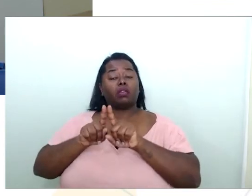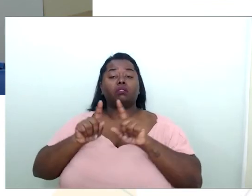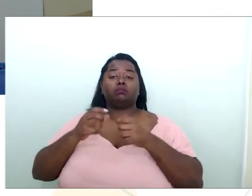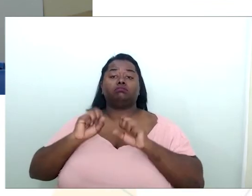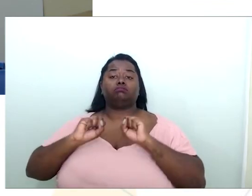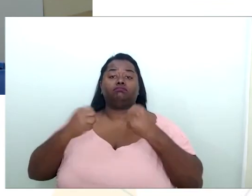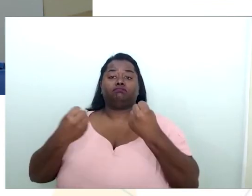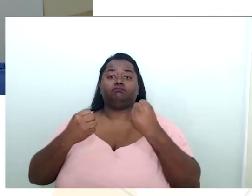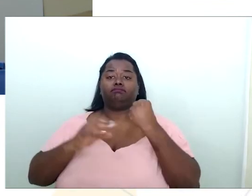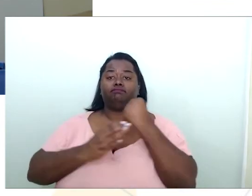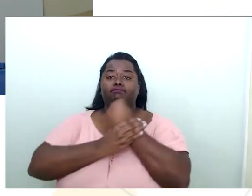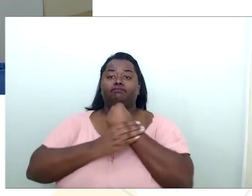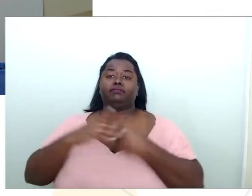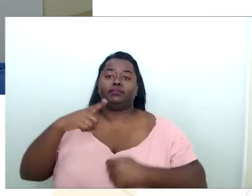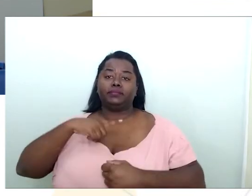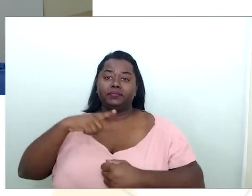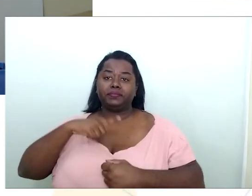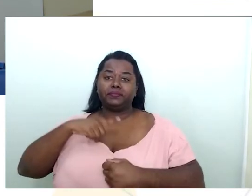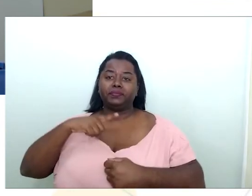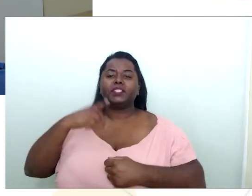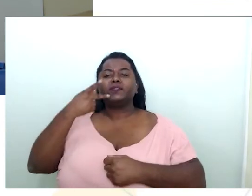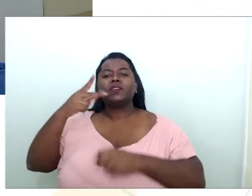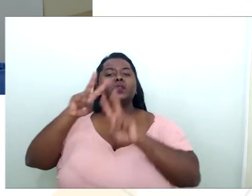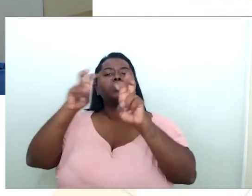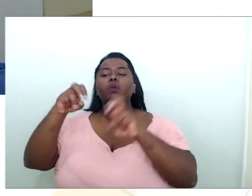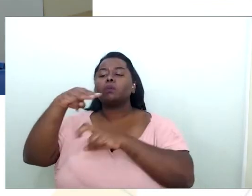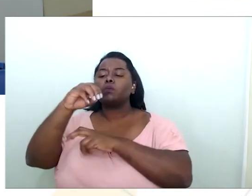will talk about MOOCs because we totally started talking about the power of